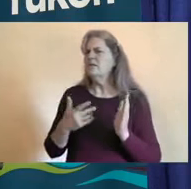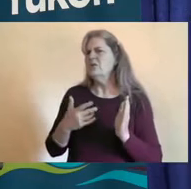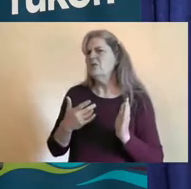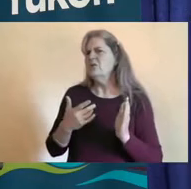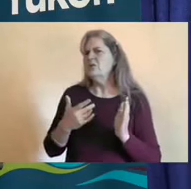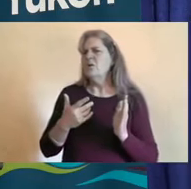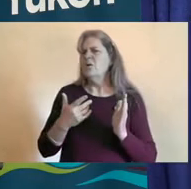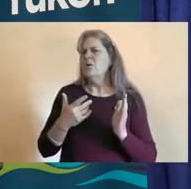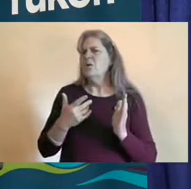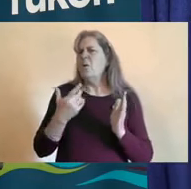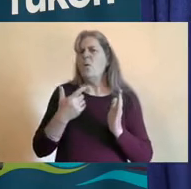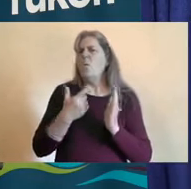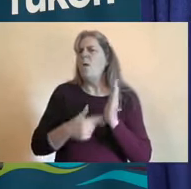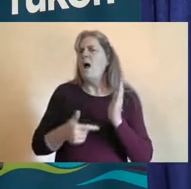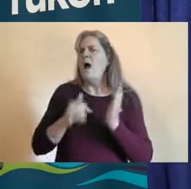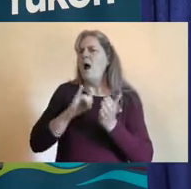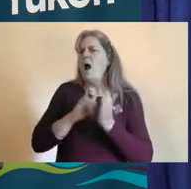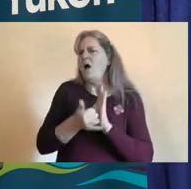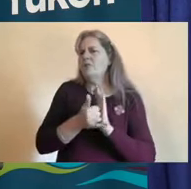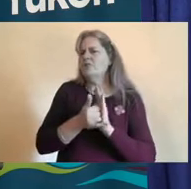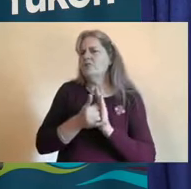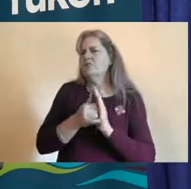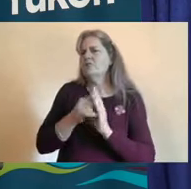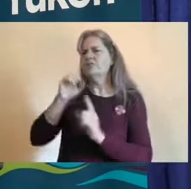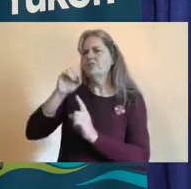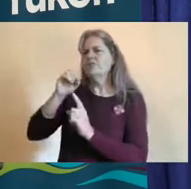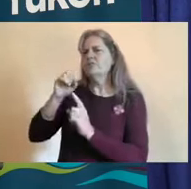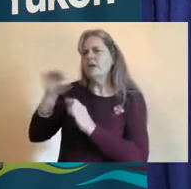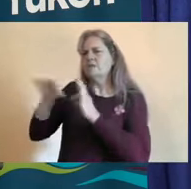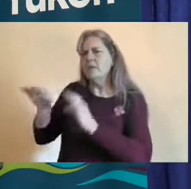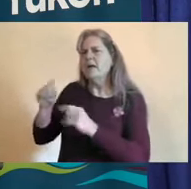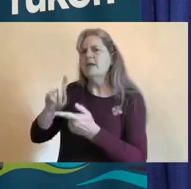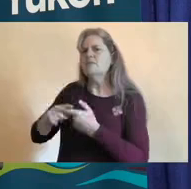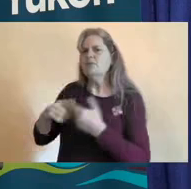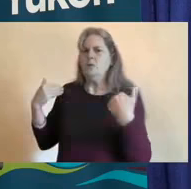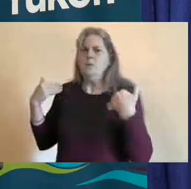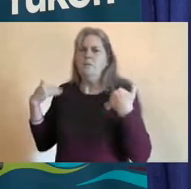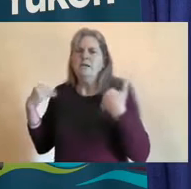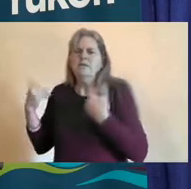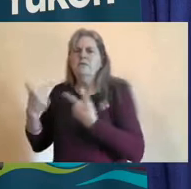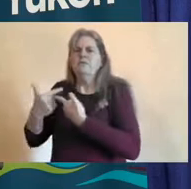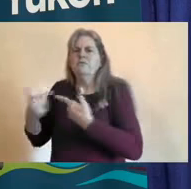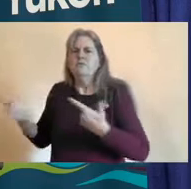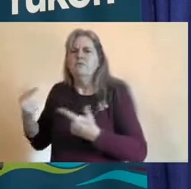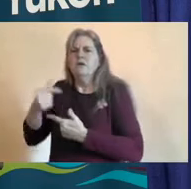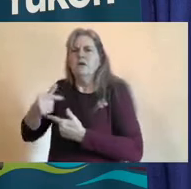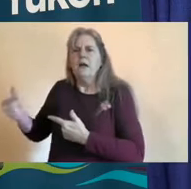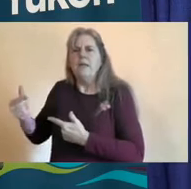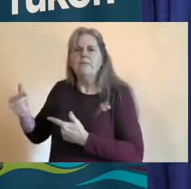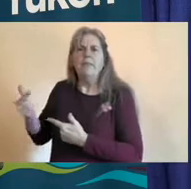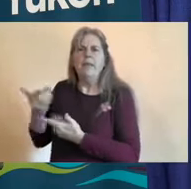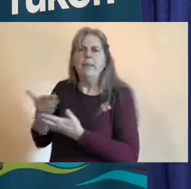given to the government if this or other agency officials, that they are not to try to redirect